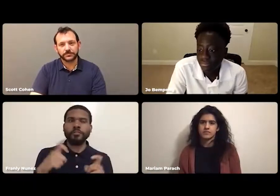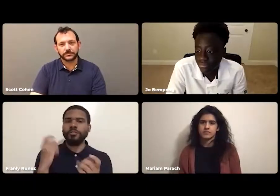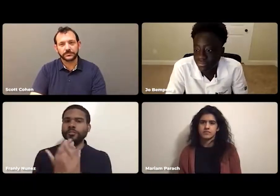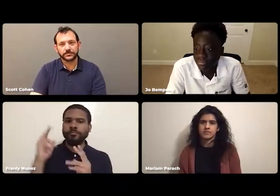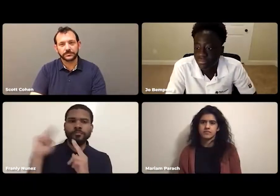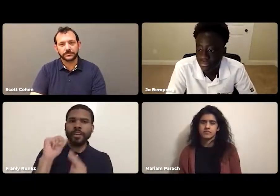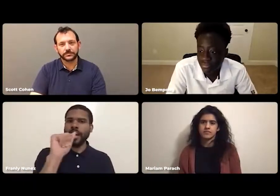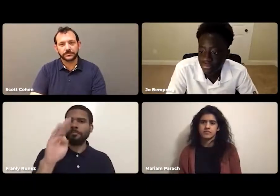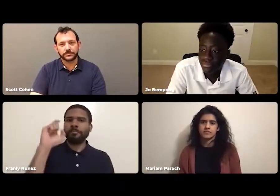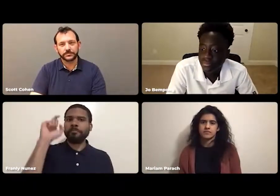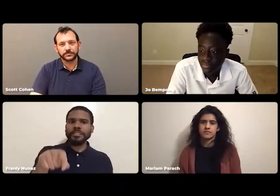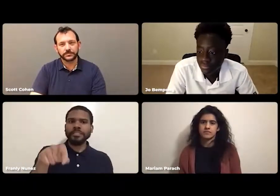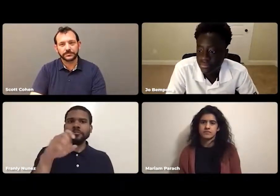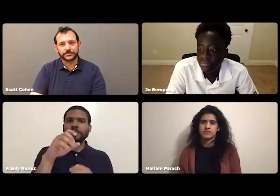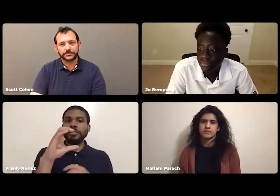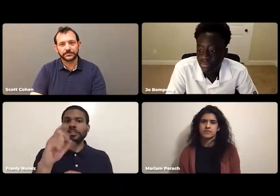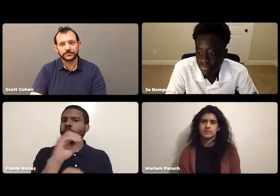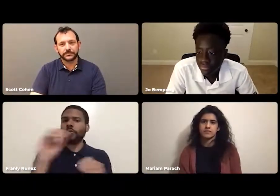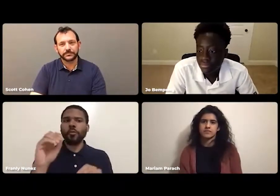Science focuses on math, etc.